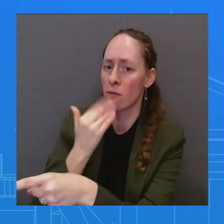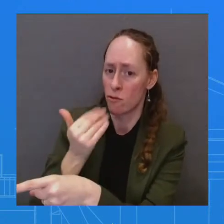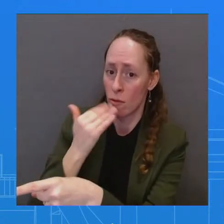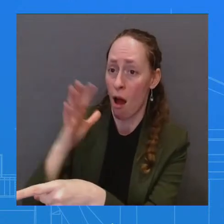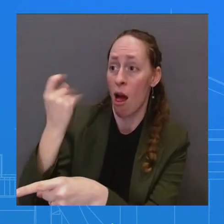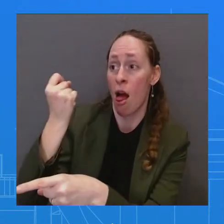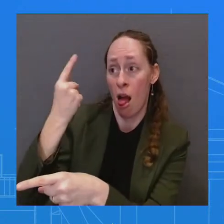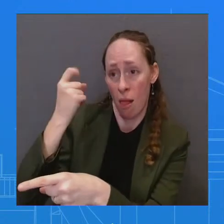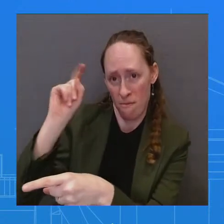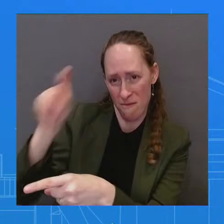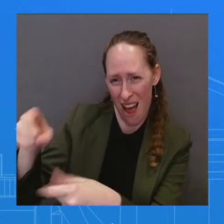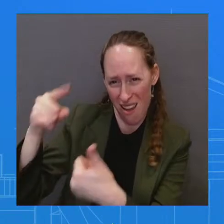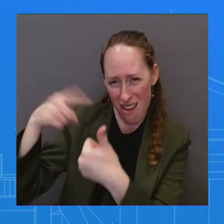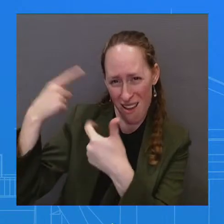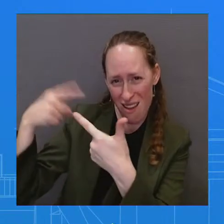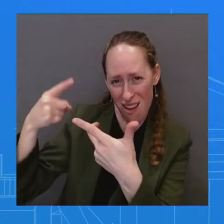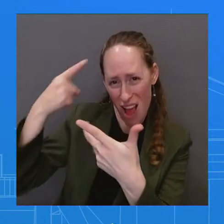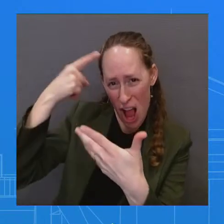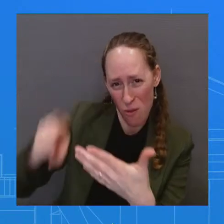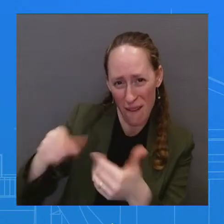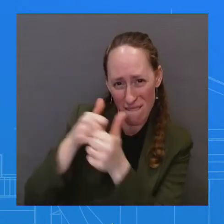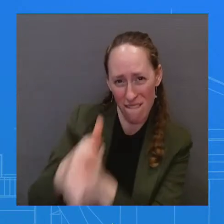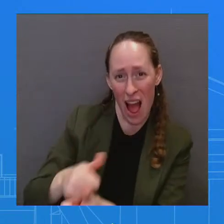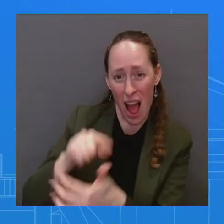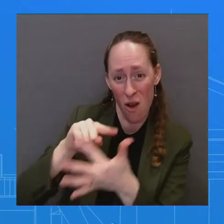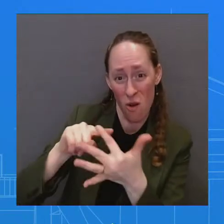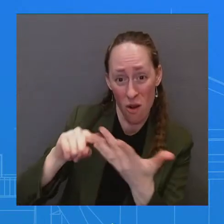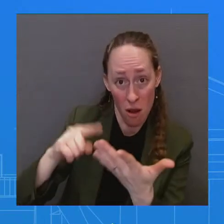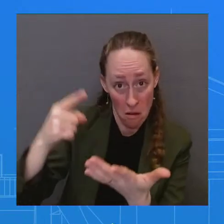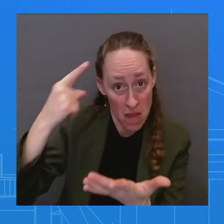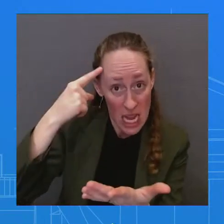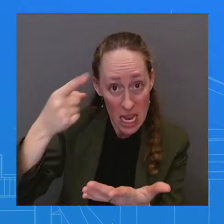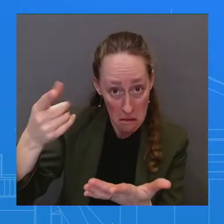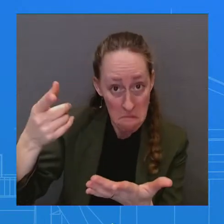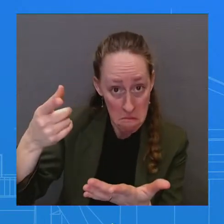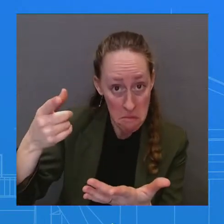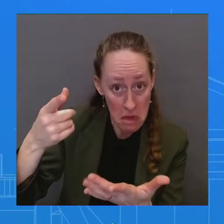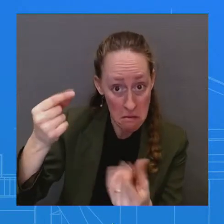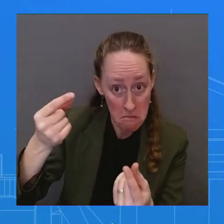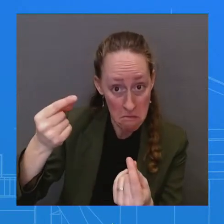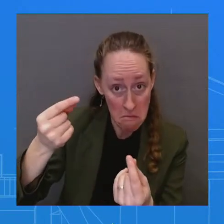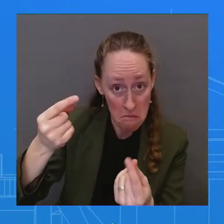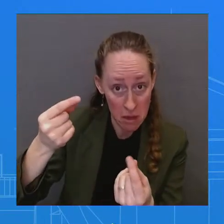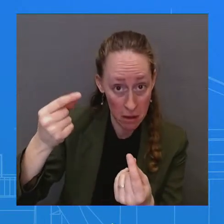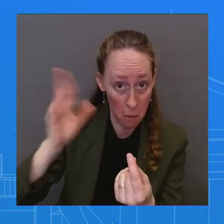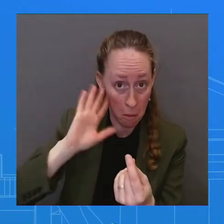that it was "a worthwhile thought," was that the approach he has chosen to take so far has produced results and outcomes.